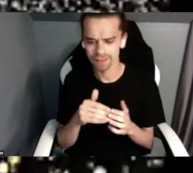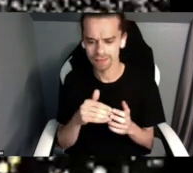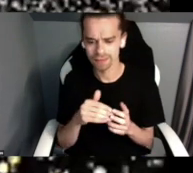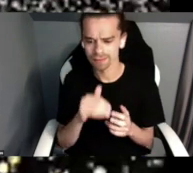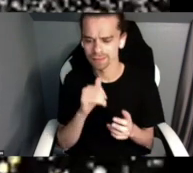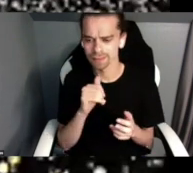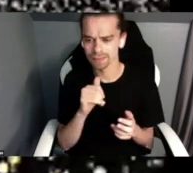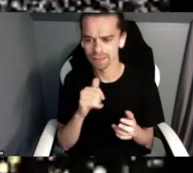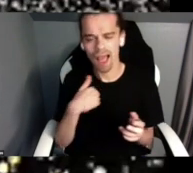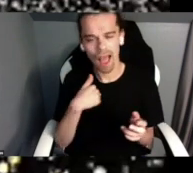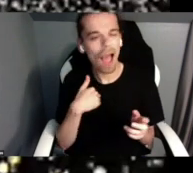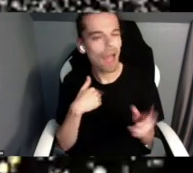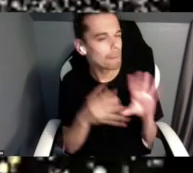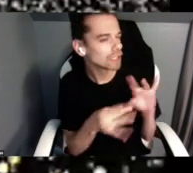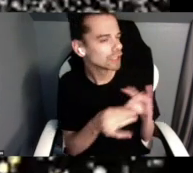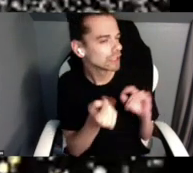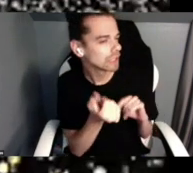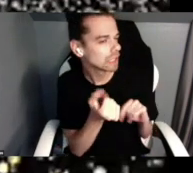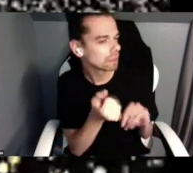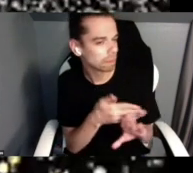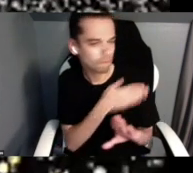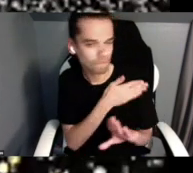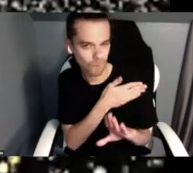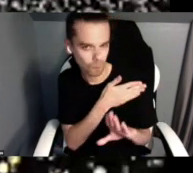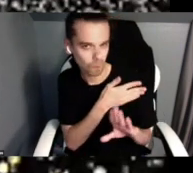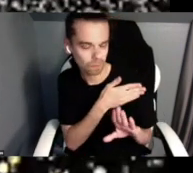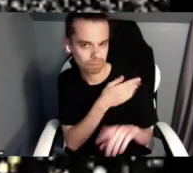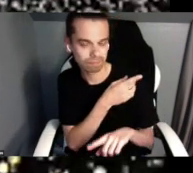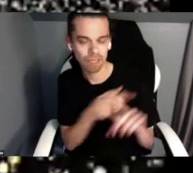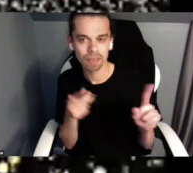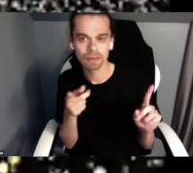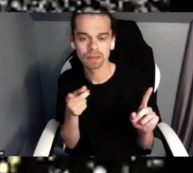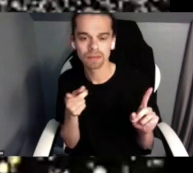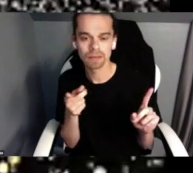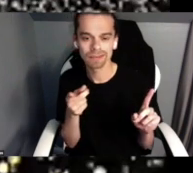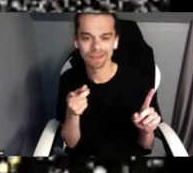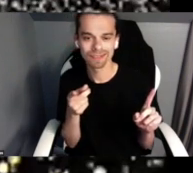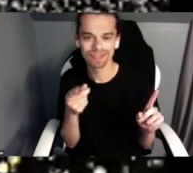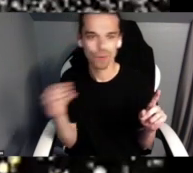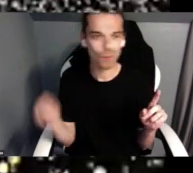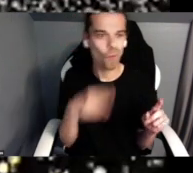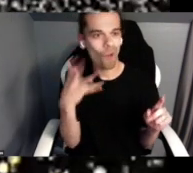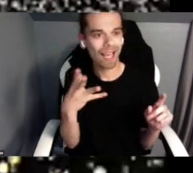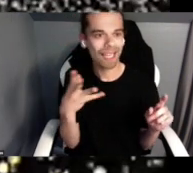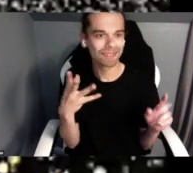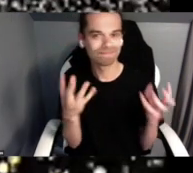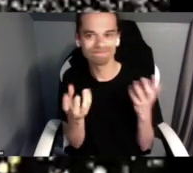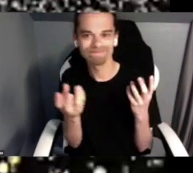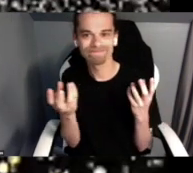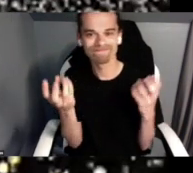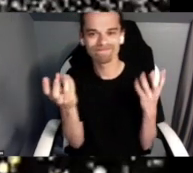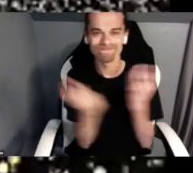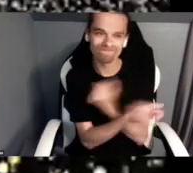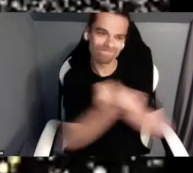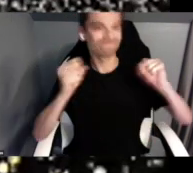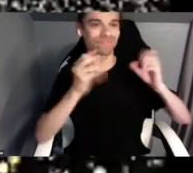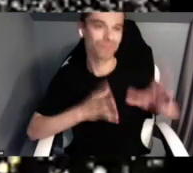so often we have white saviors, or white individuals opening our doors and saying,